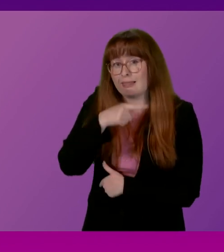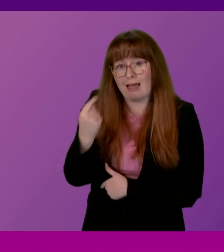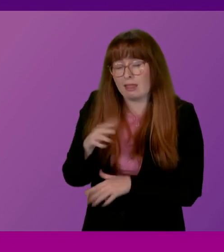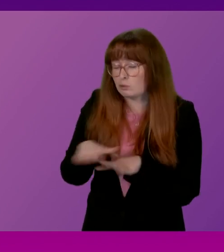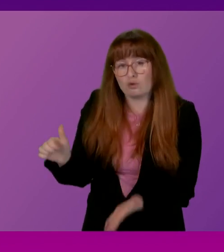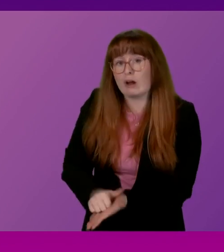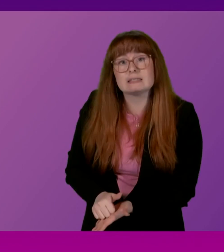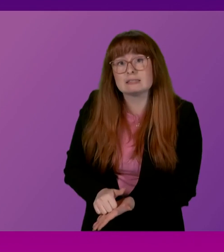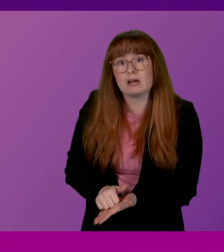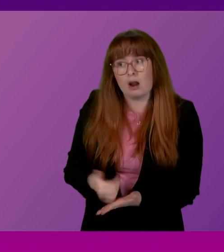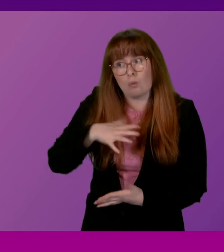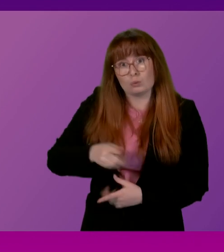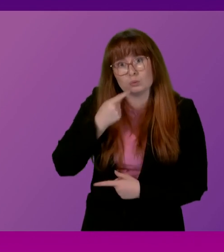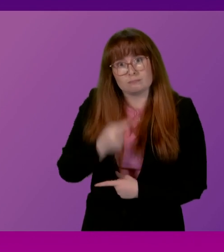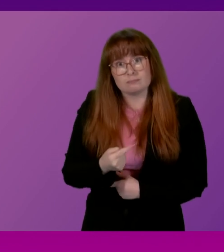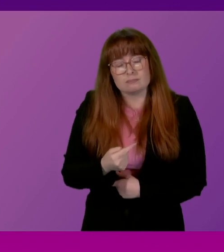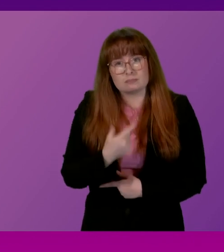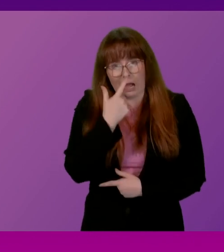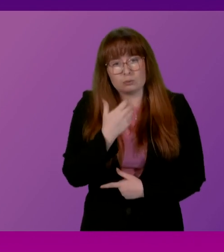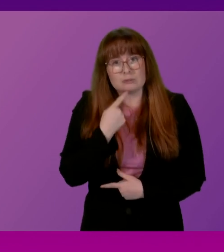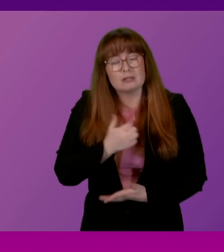I would be grateful if you might apologise.